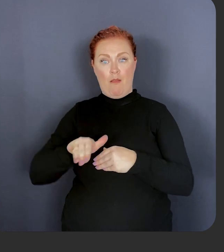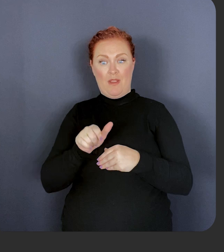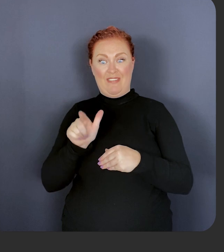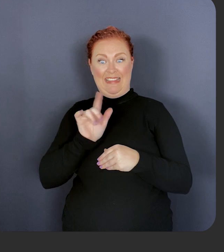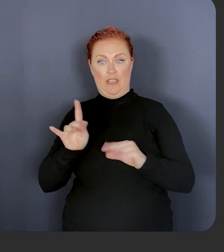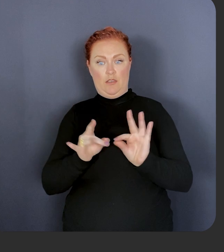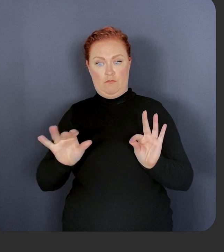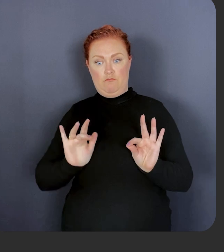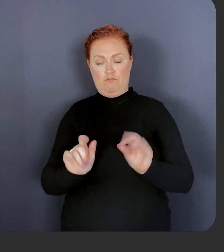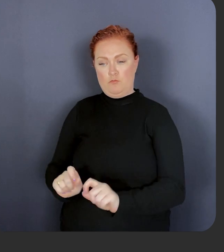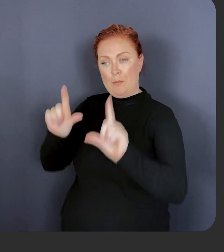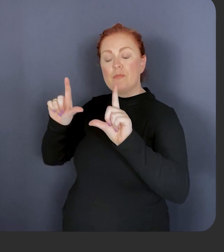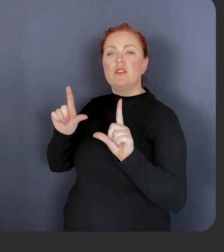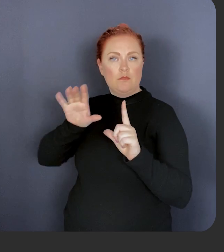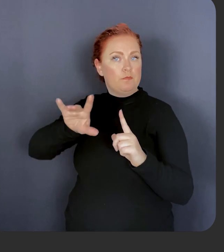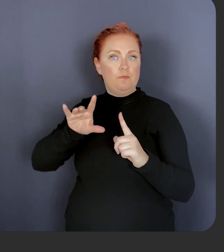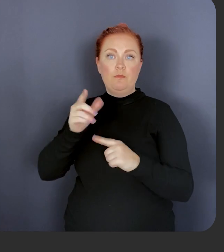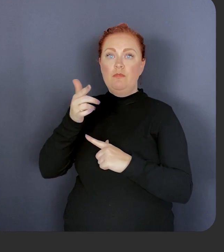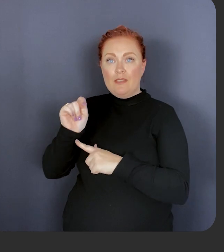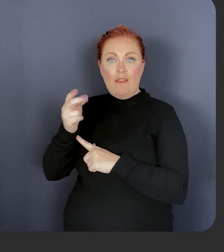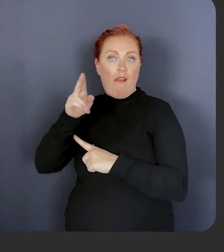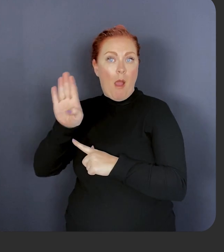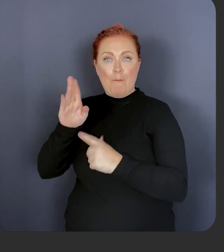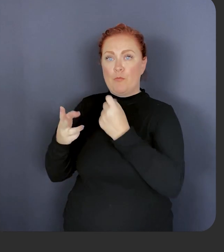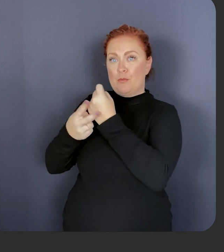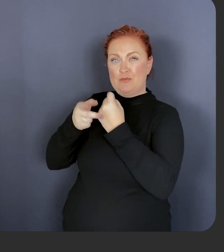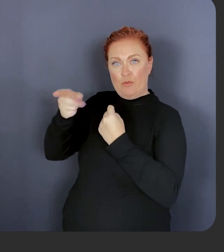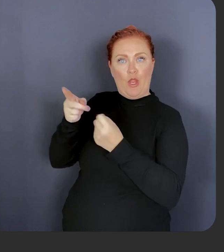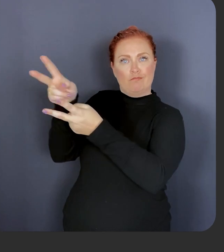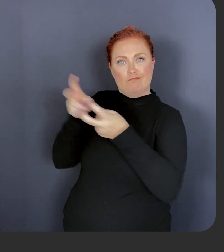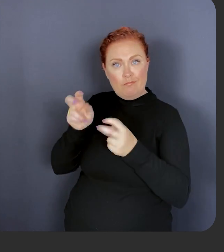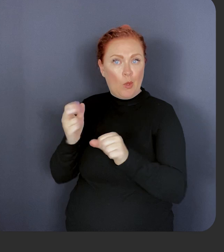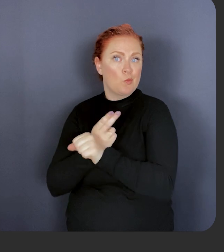All of the Getting Started code is already in your GitHub repository.